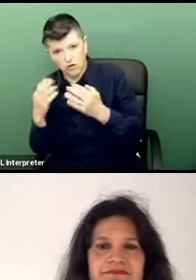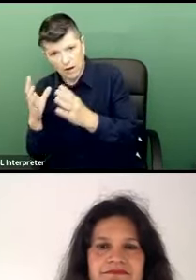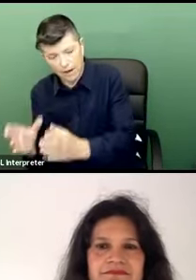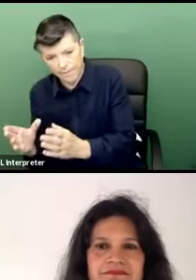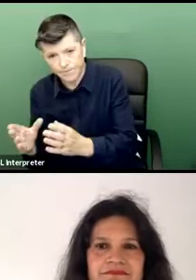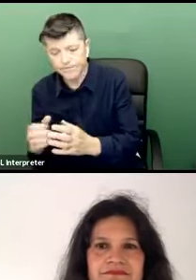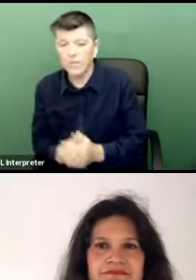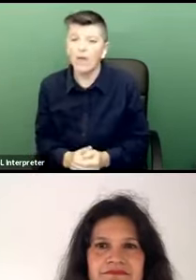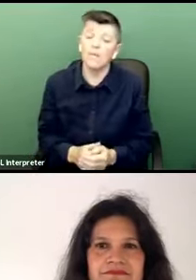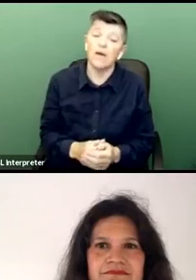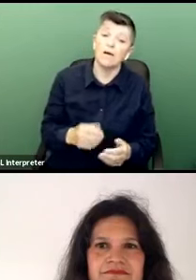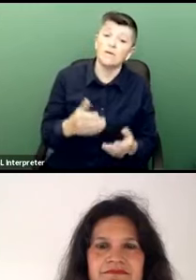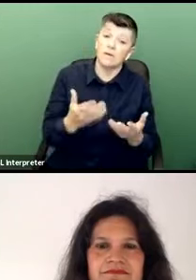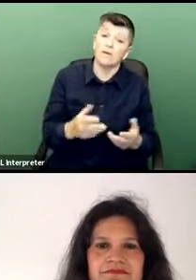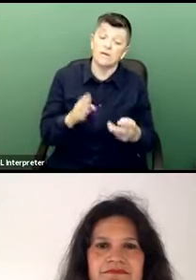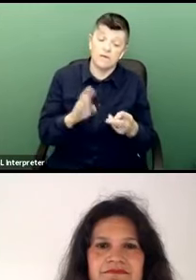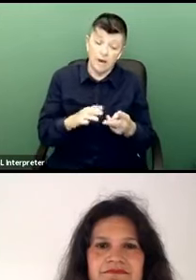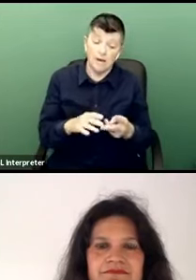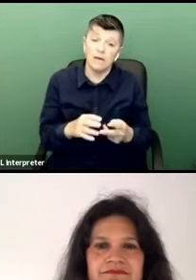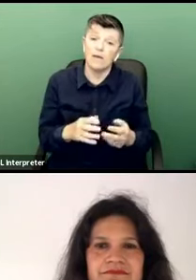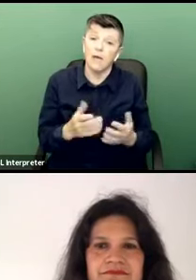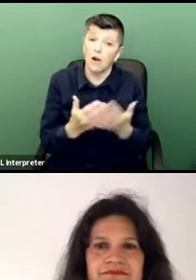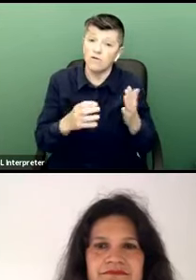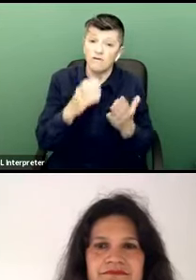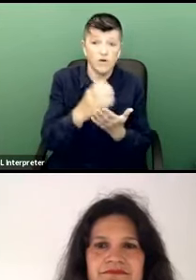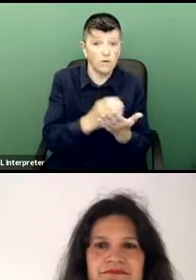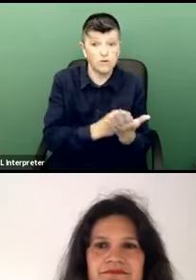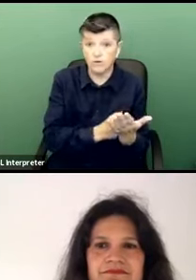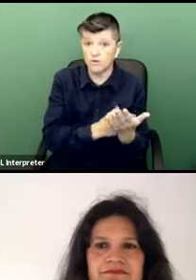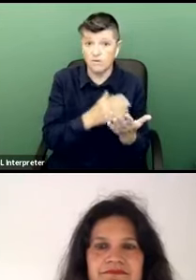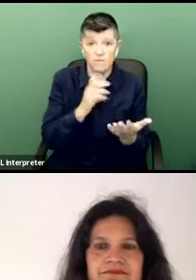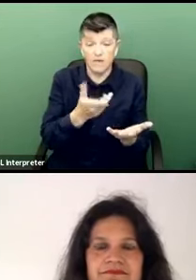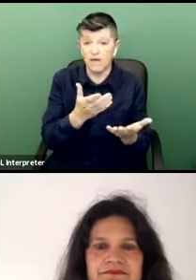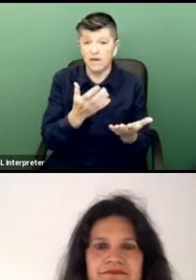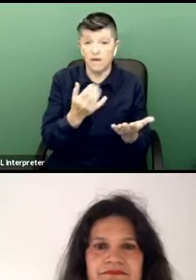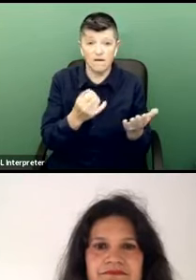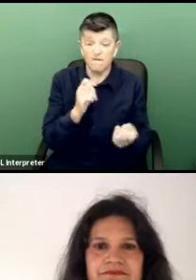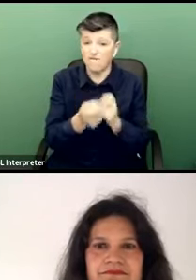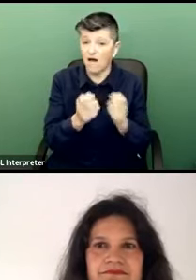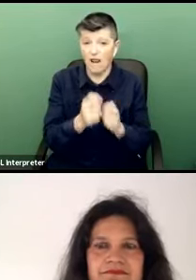democracy in the way that could be very difficult to exist because you get the